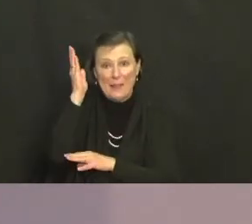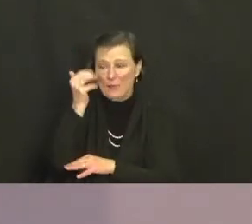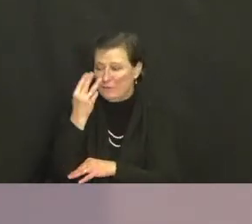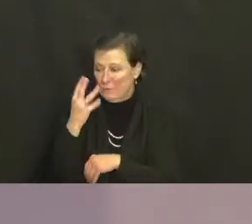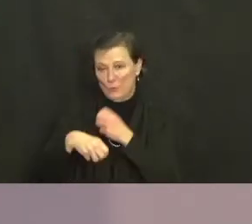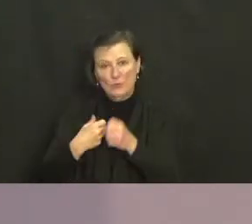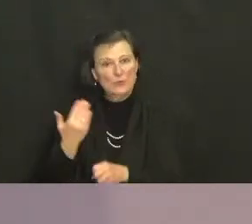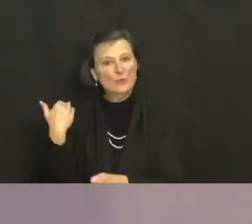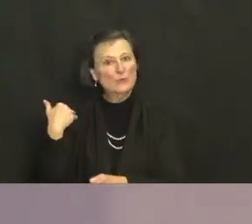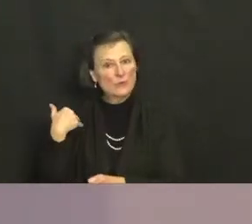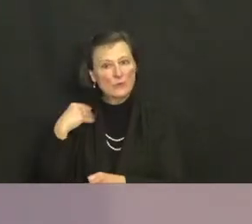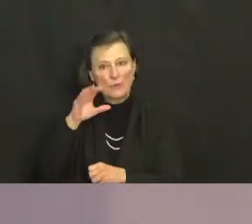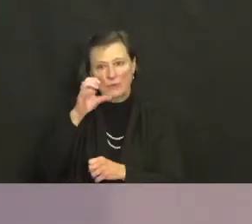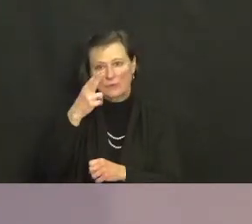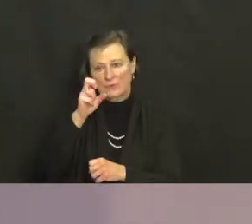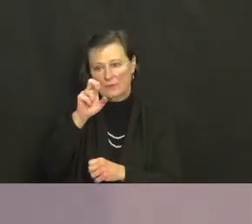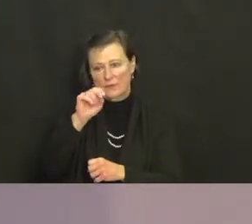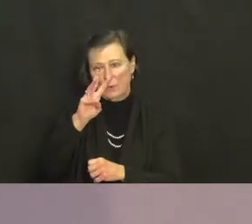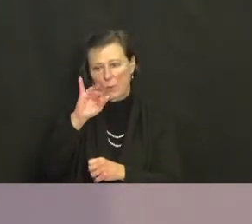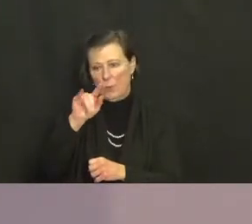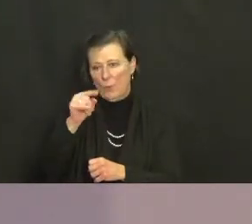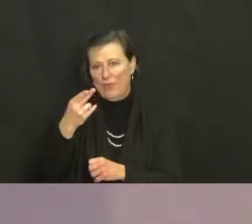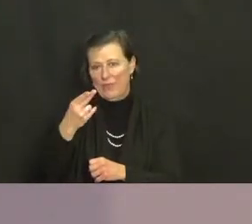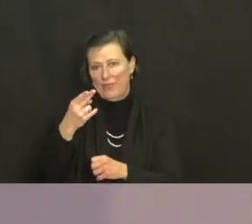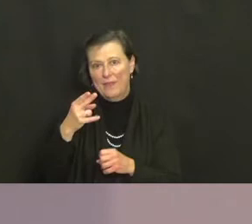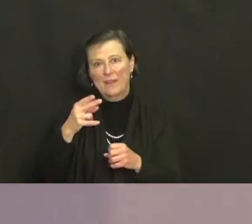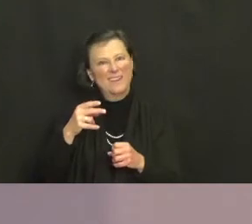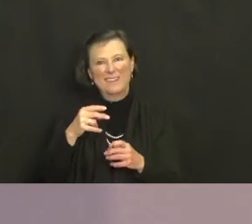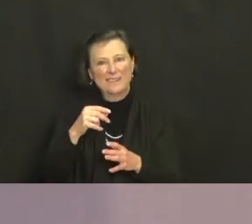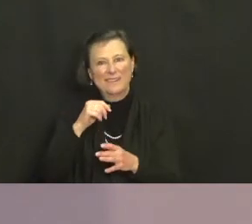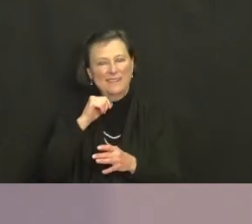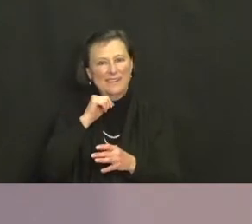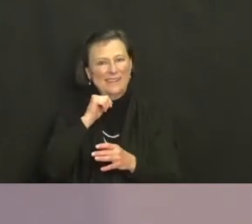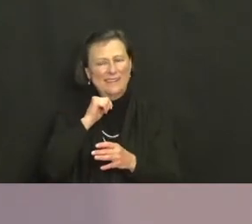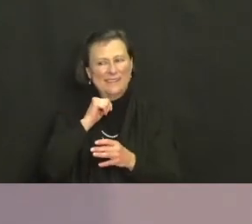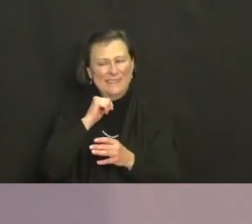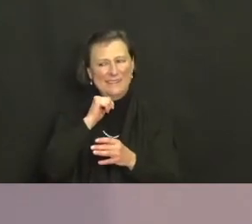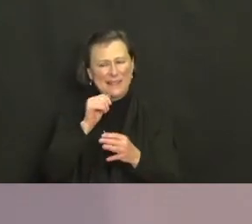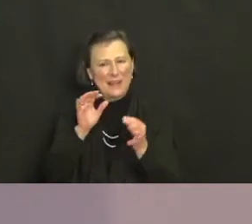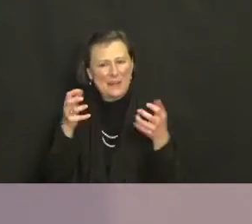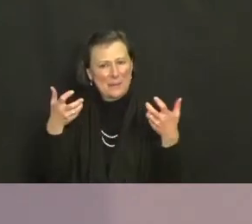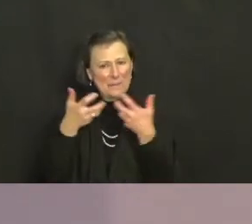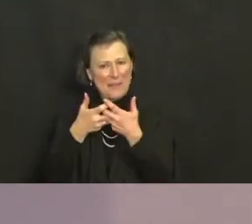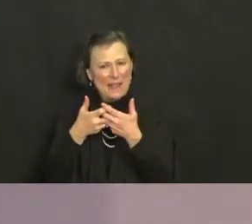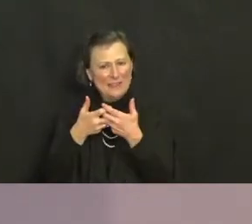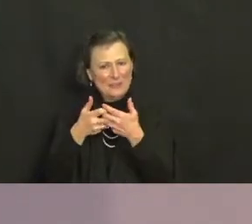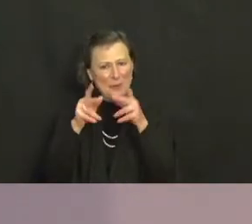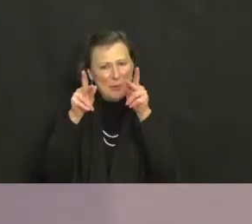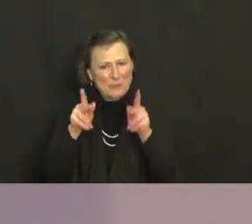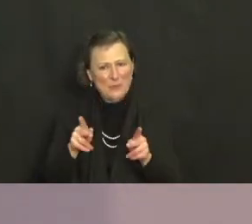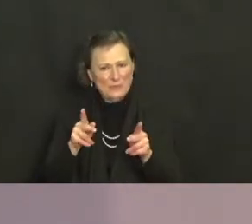Chenoweth was an unlikely person to be giving this lecture because she is no peacenik. She was no peacenik.